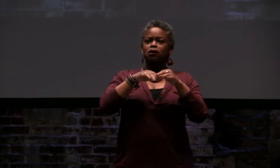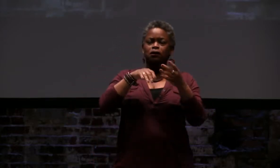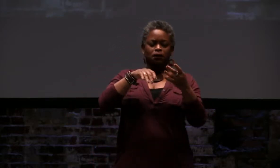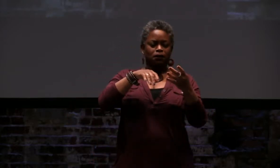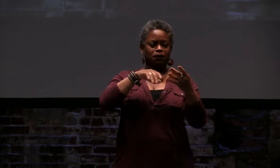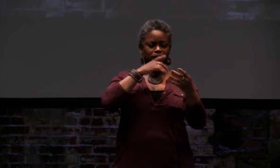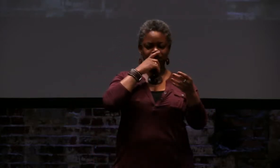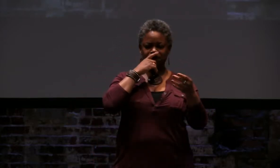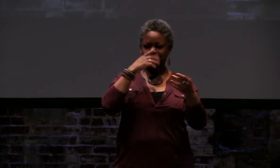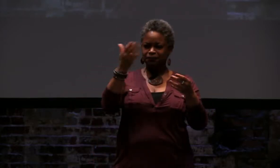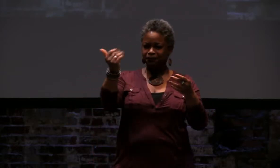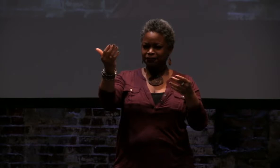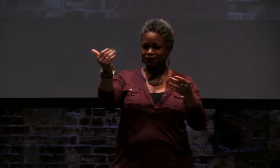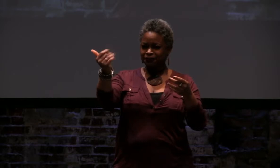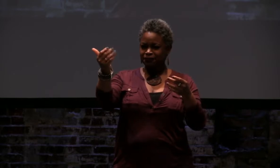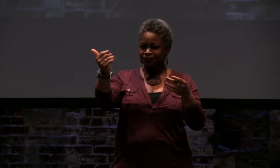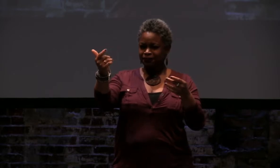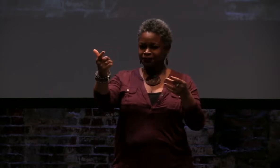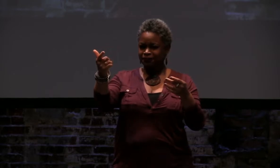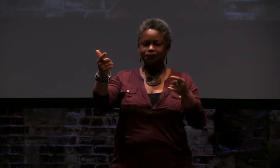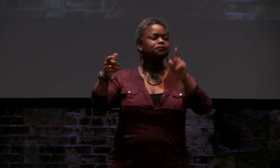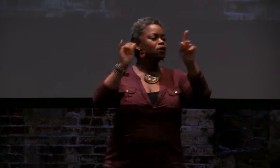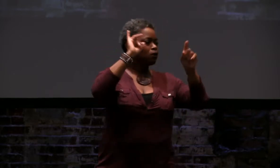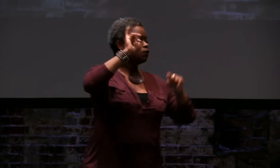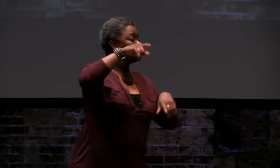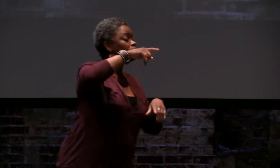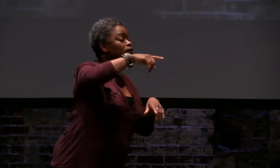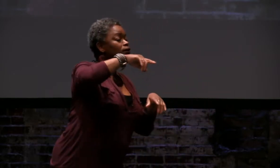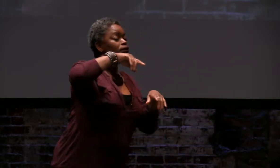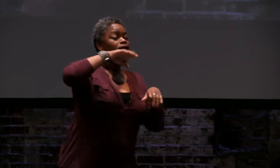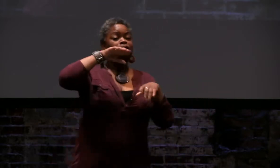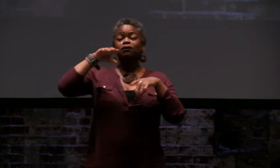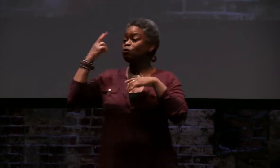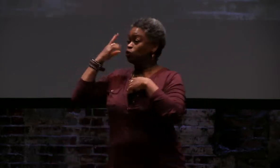Literally feed ourselves to fuel ourselves.